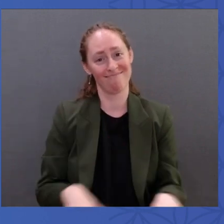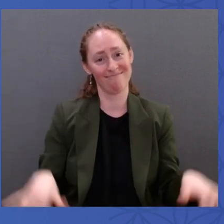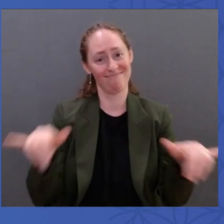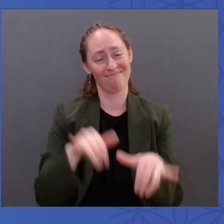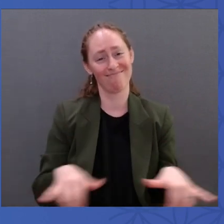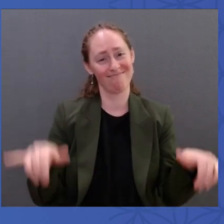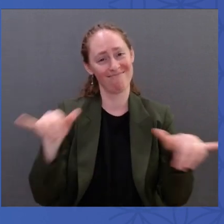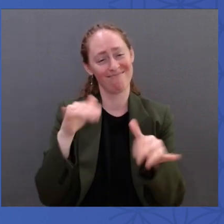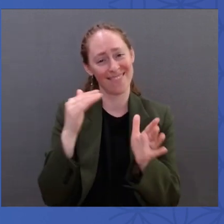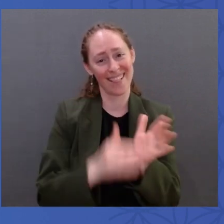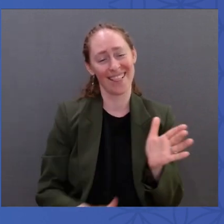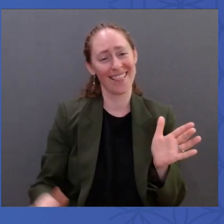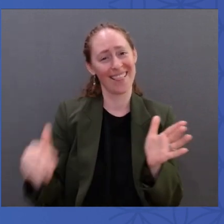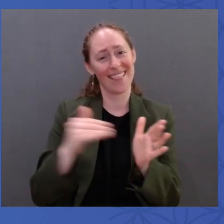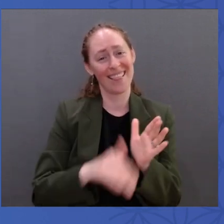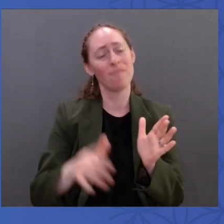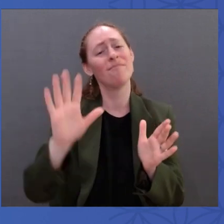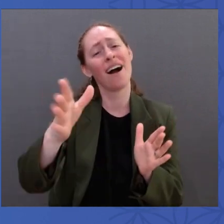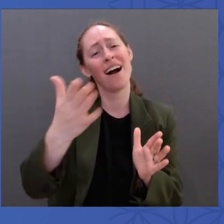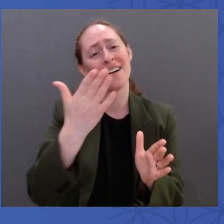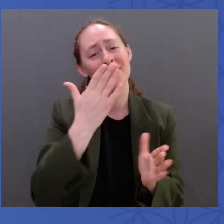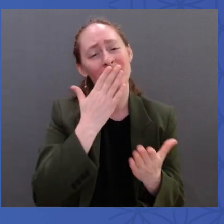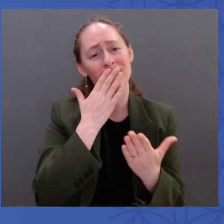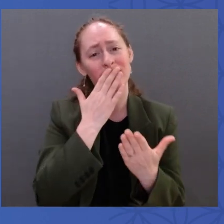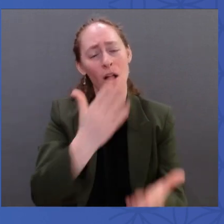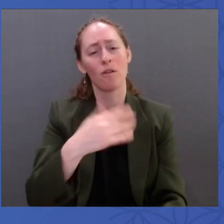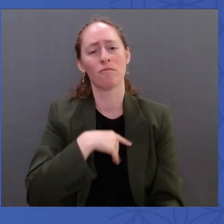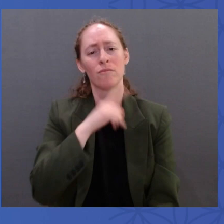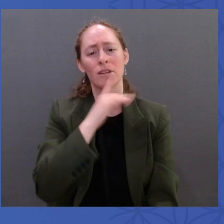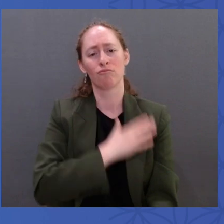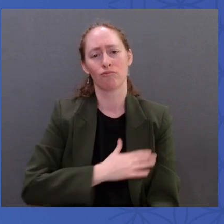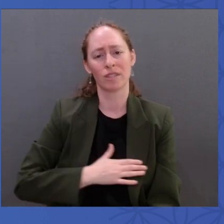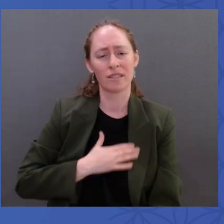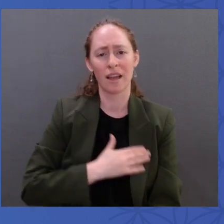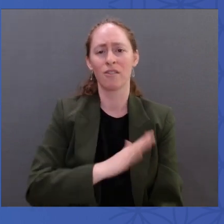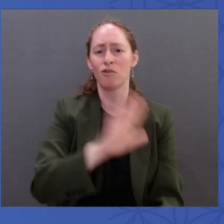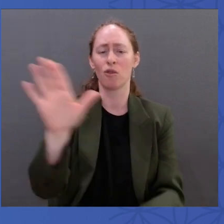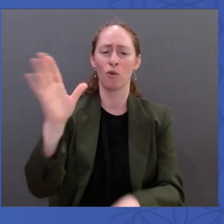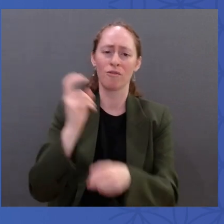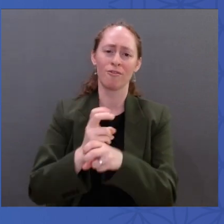I really appreciate the work you're all doing. And we can -- I think we can make some real progress.